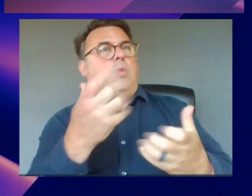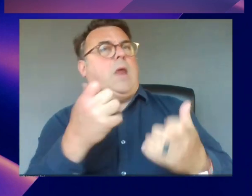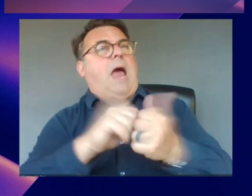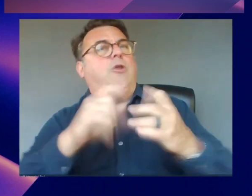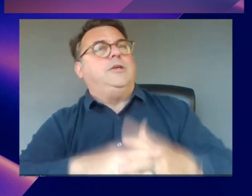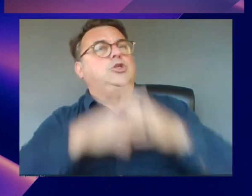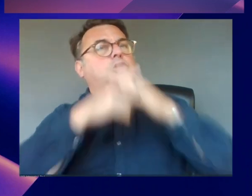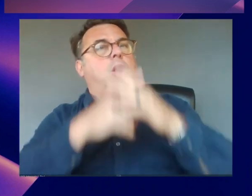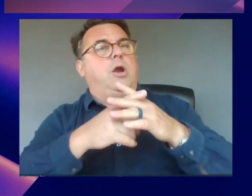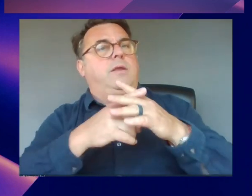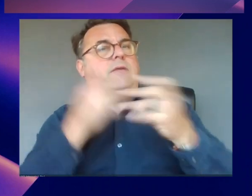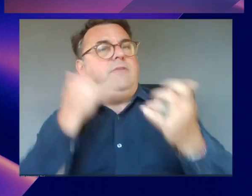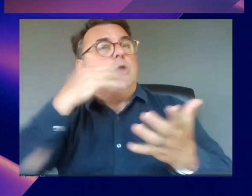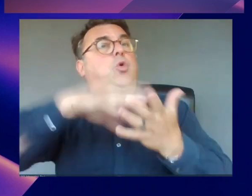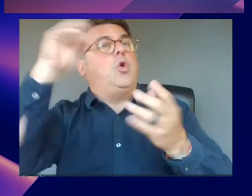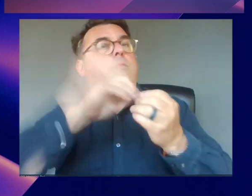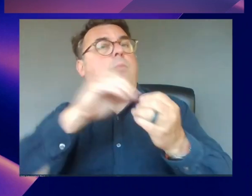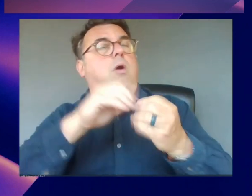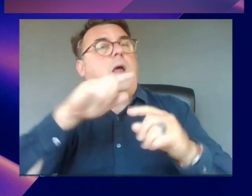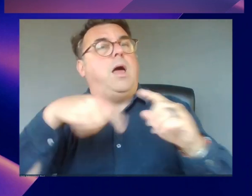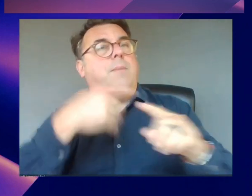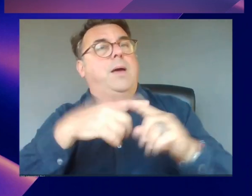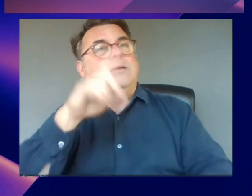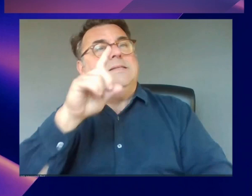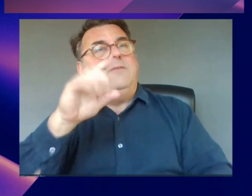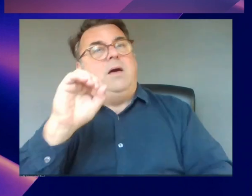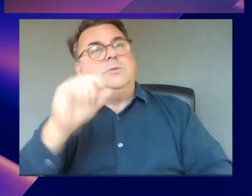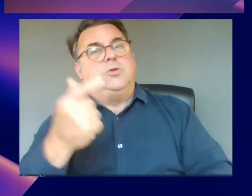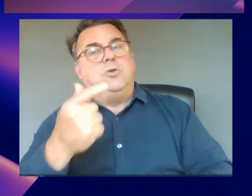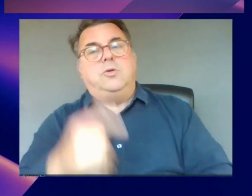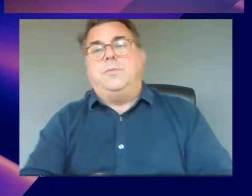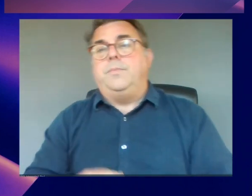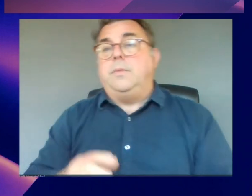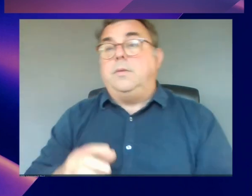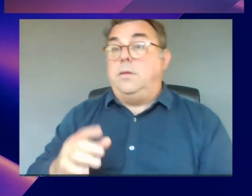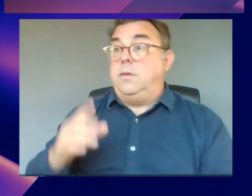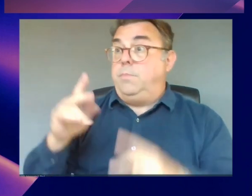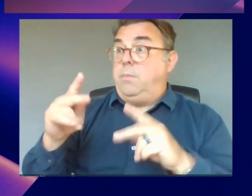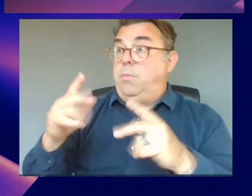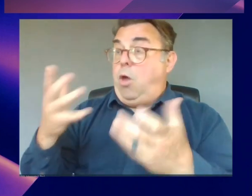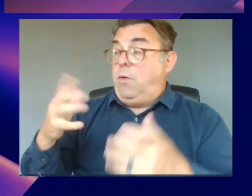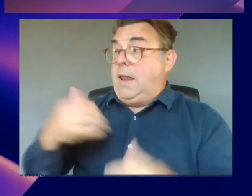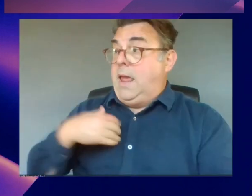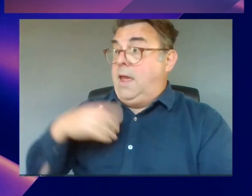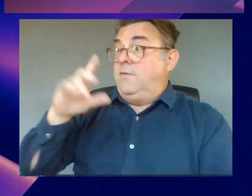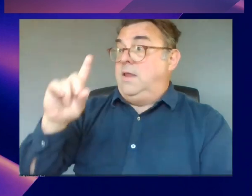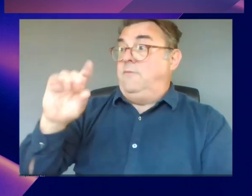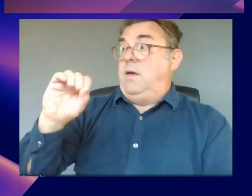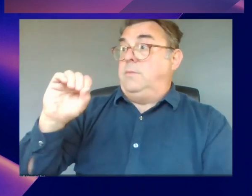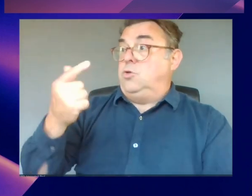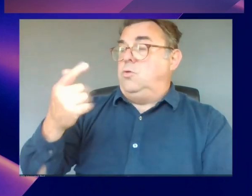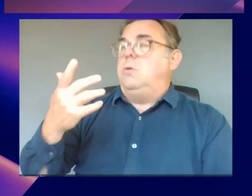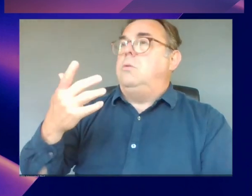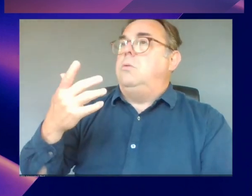if they wanna learn more about DevOps Guru? Absolutely, I think the folks who are already on DevOps Guru, they're gonna start seeing this come up